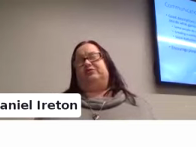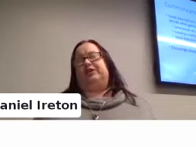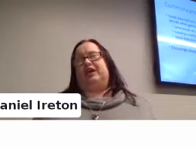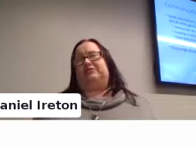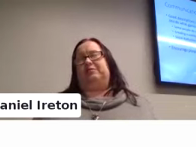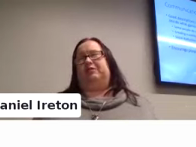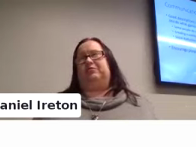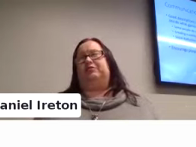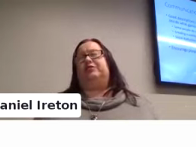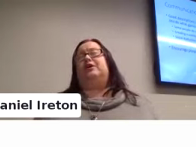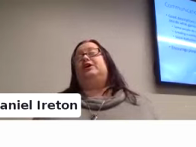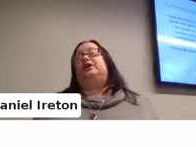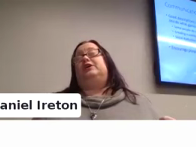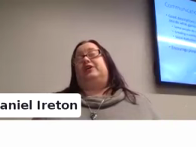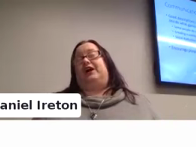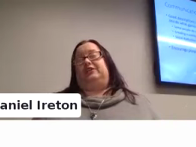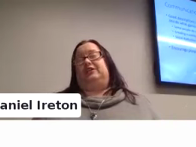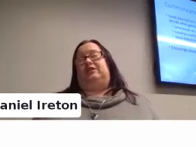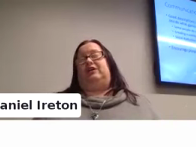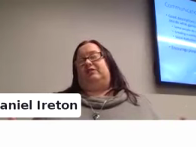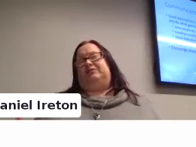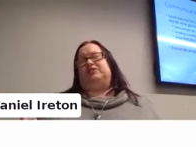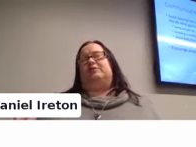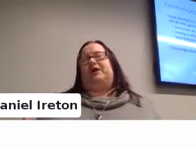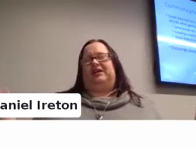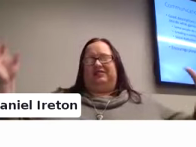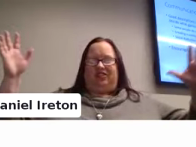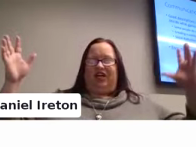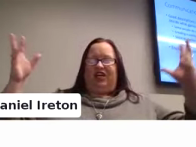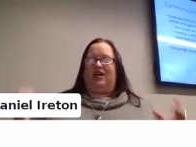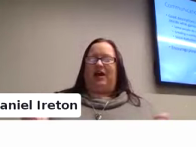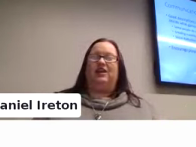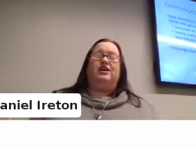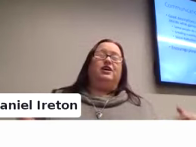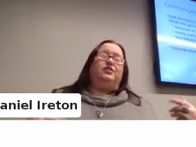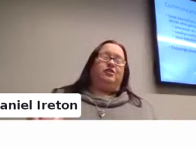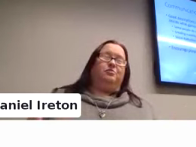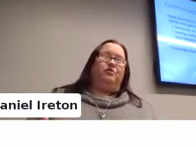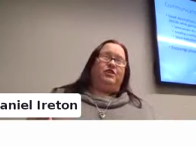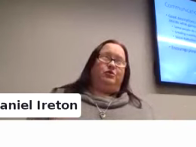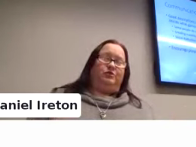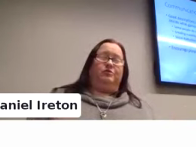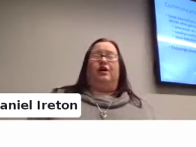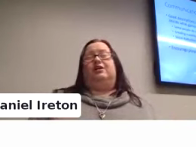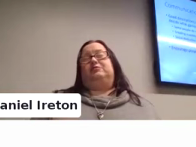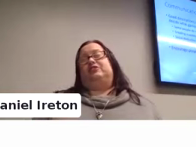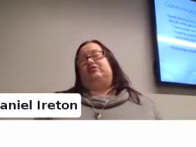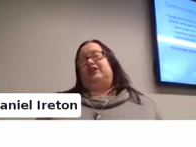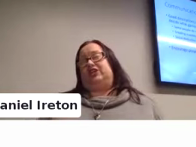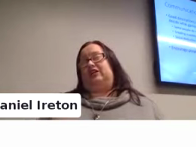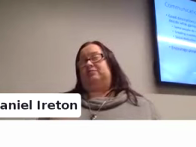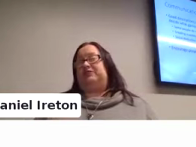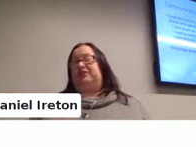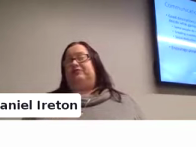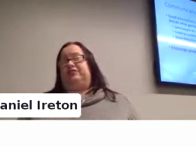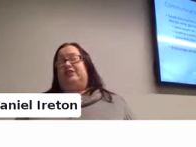And do something that goes against their disability.